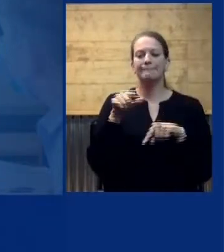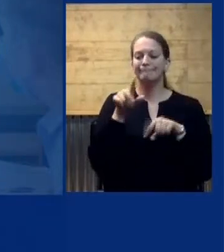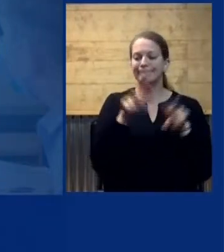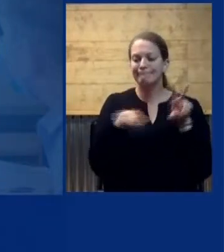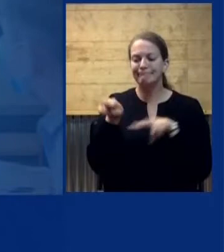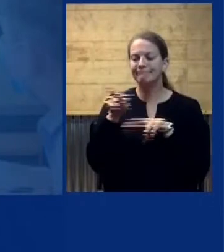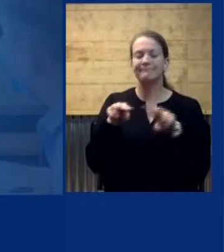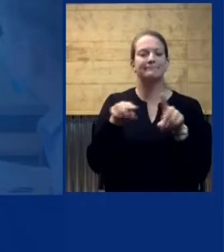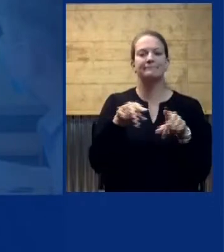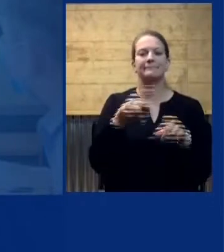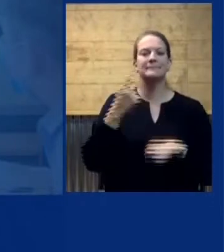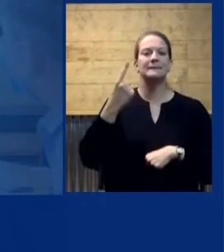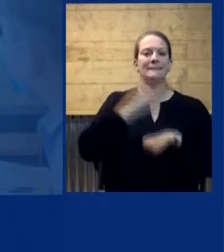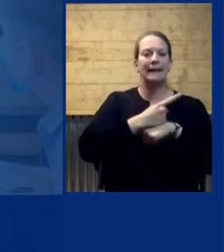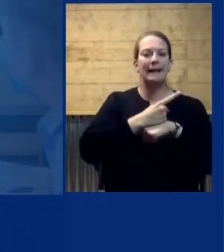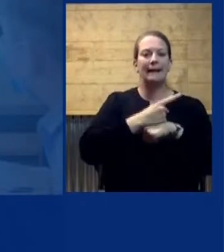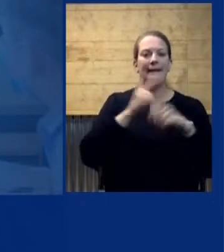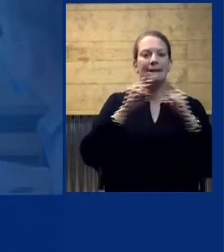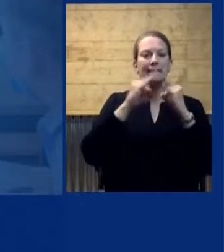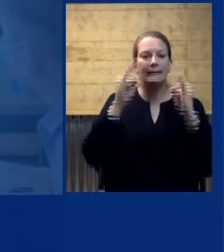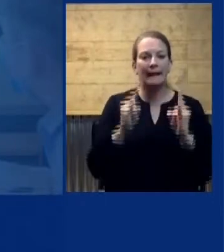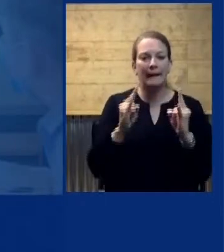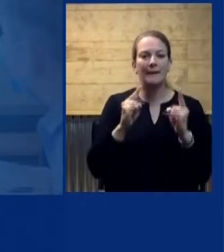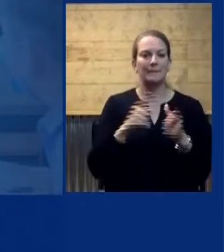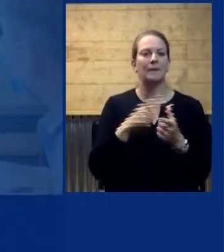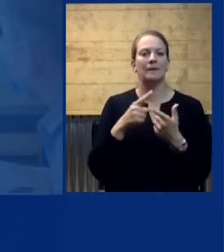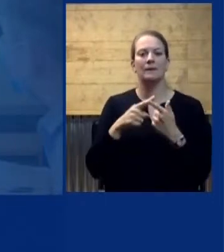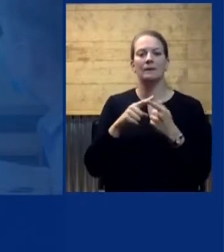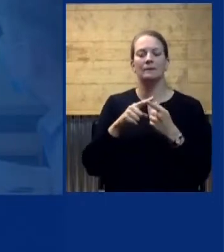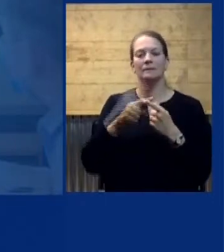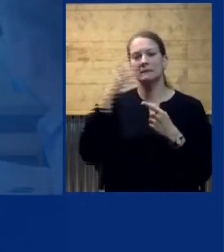SAFE. AND THE TESTS THAT I BRING TO